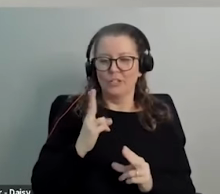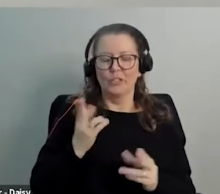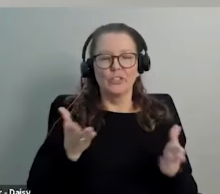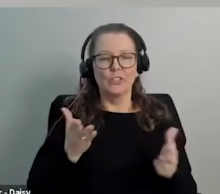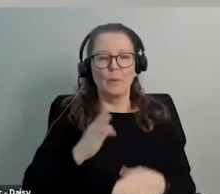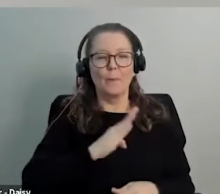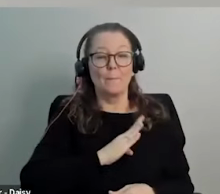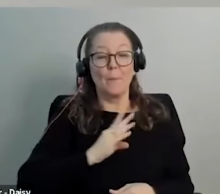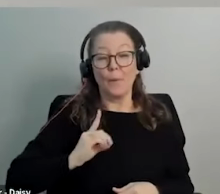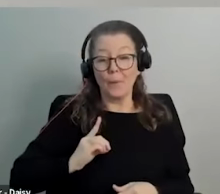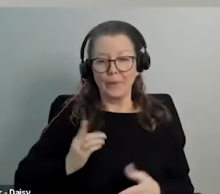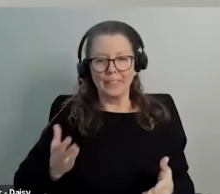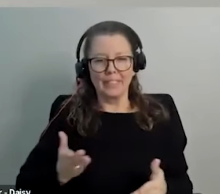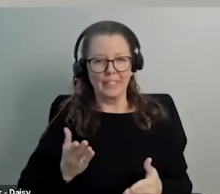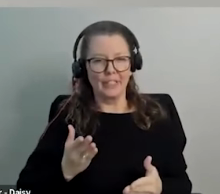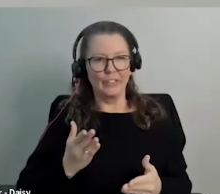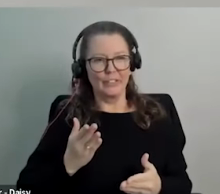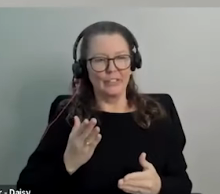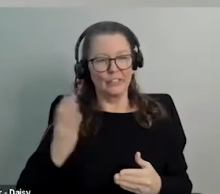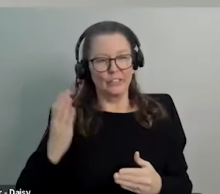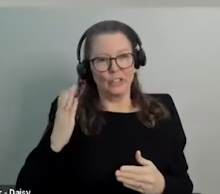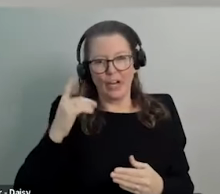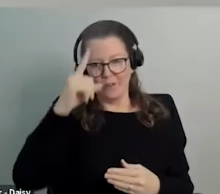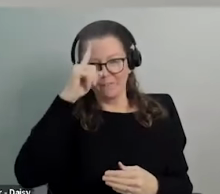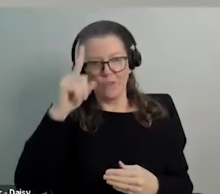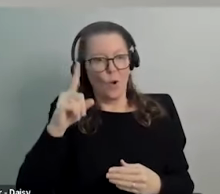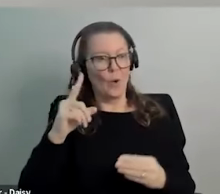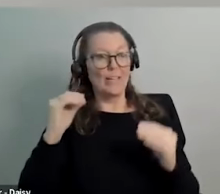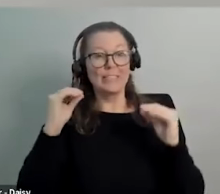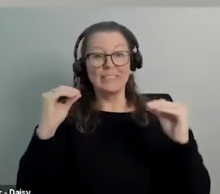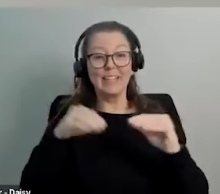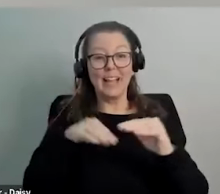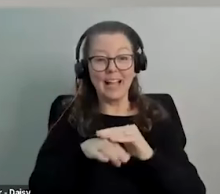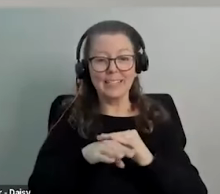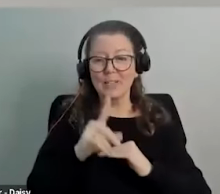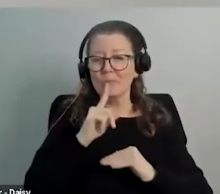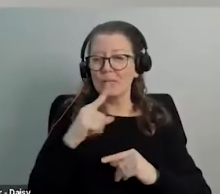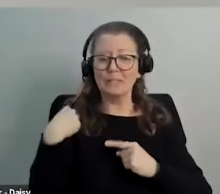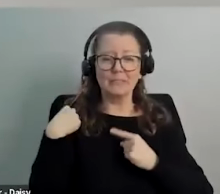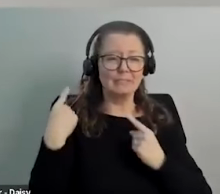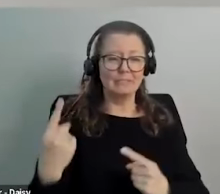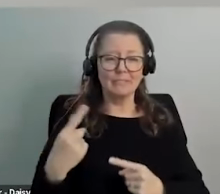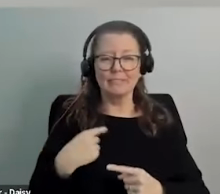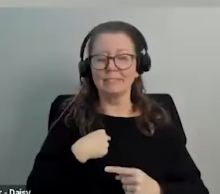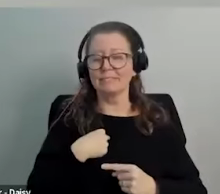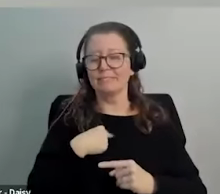So I have just been the biggest fan of Teach Access for all of the years and been involved from the beginning,